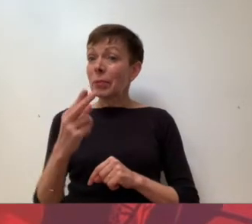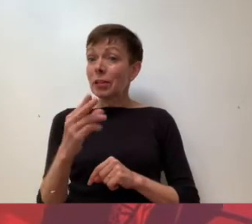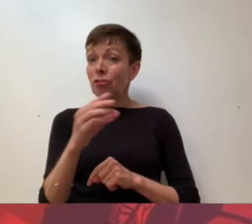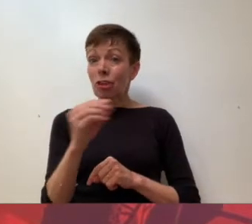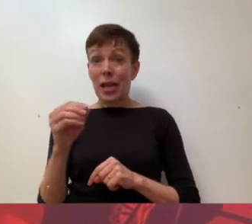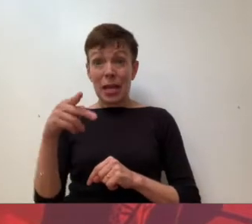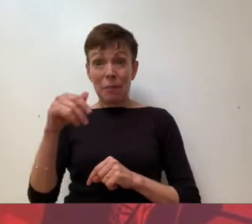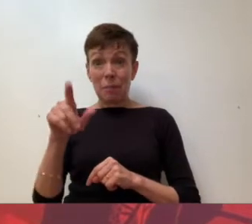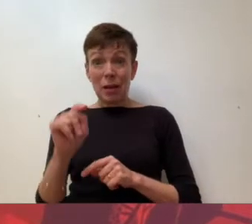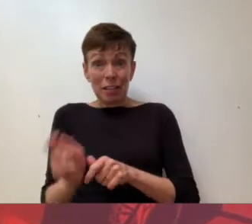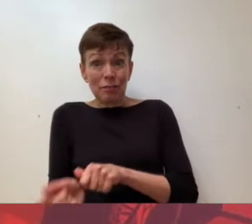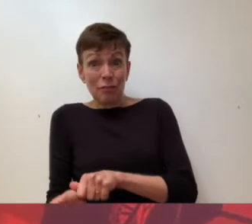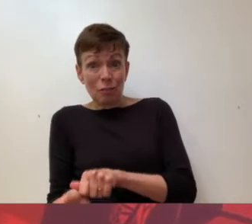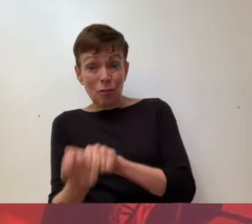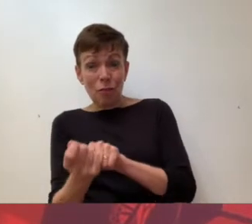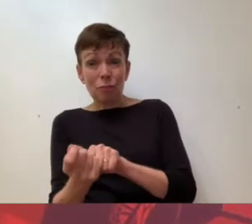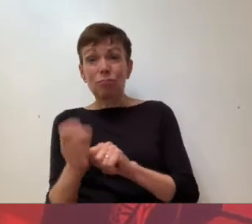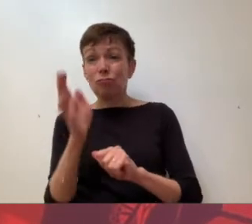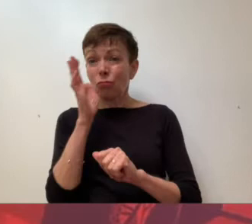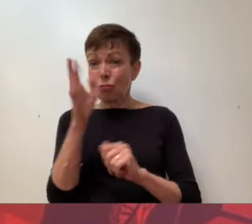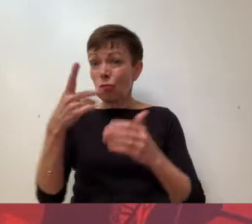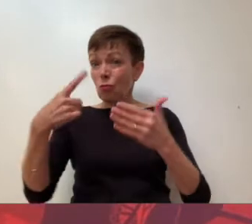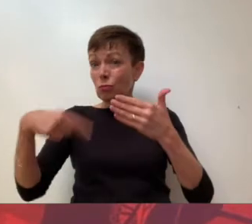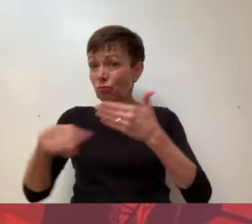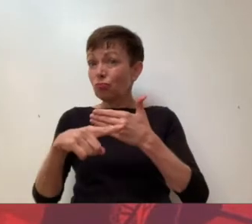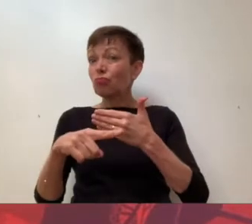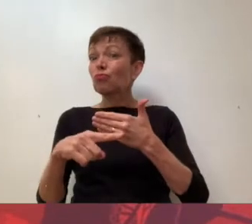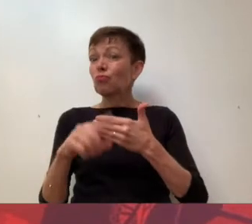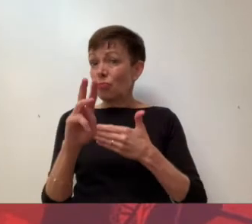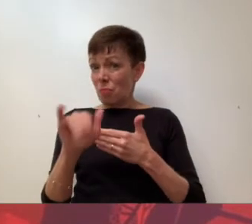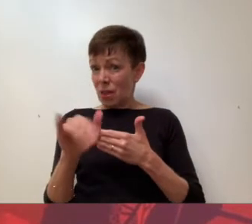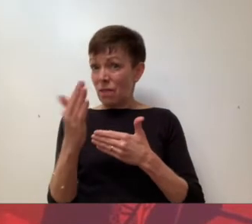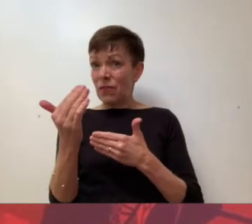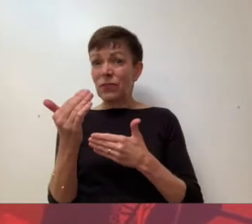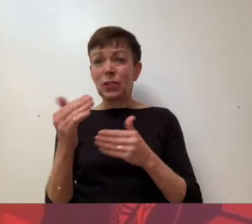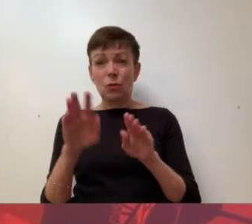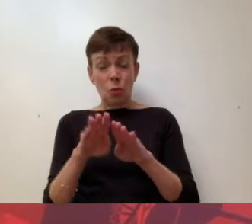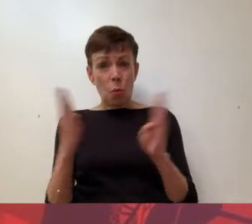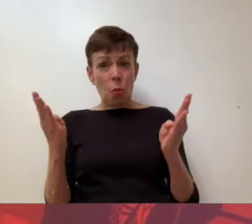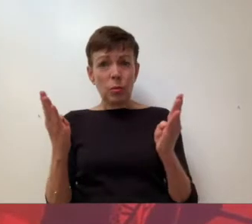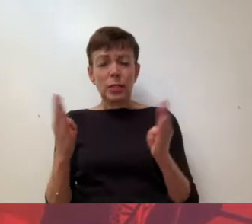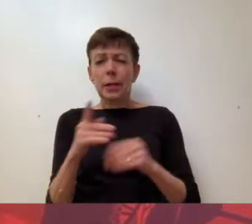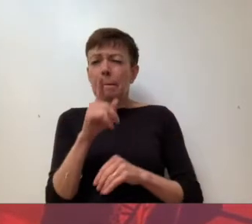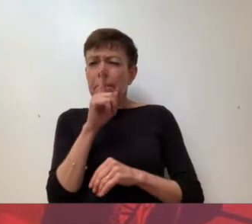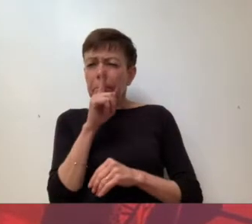I also will note that the Pitch n Putt at Great Chief Park will also open as early as